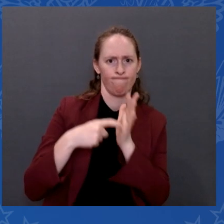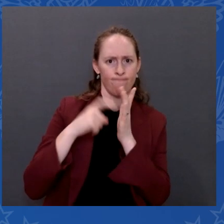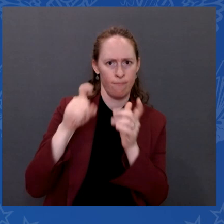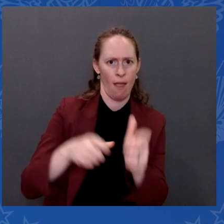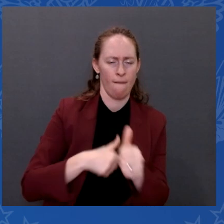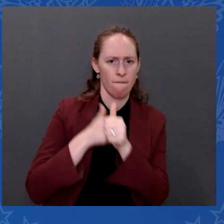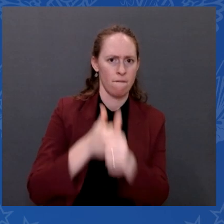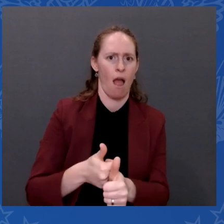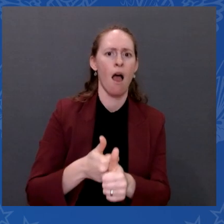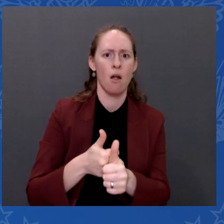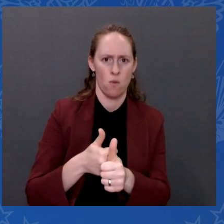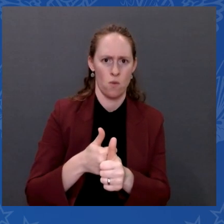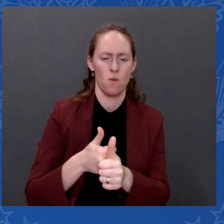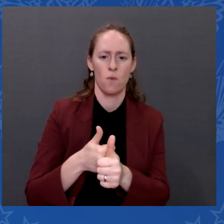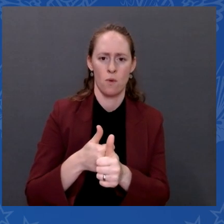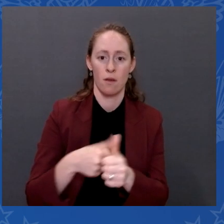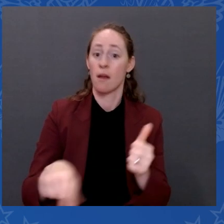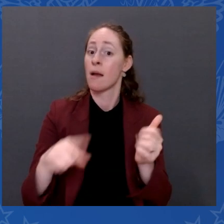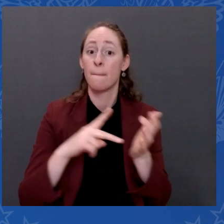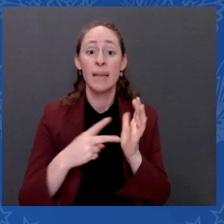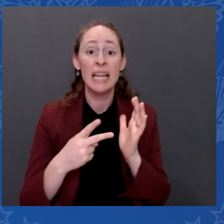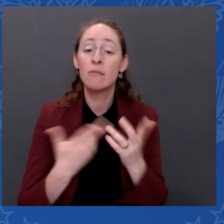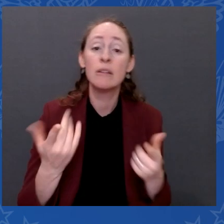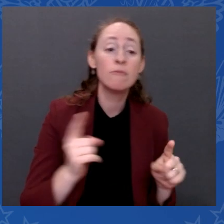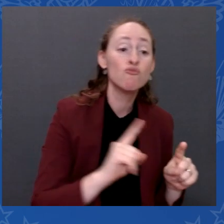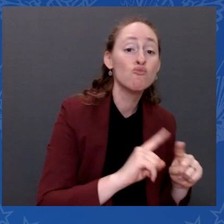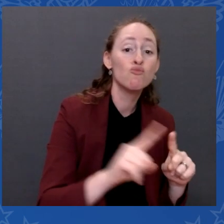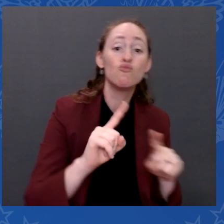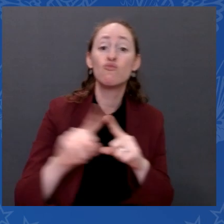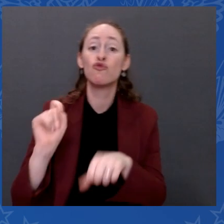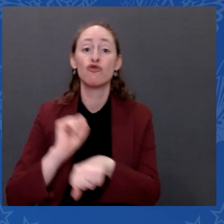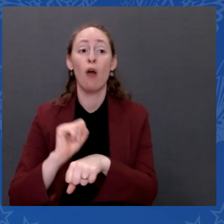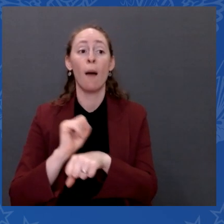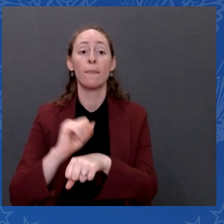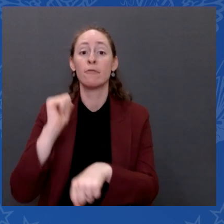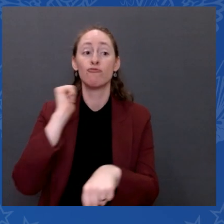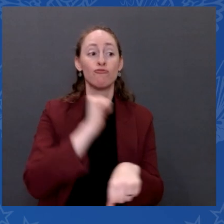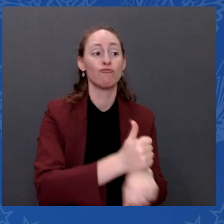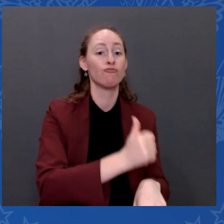And how are those Davis-Bacon requirements going to make sure that jobs --